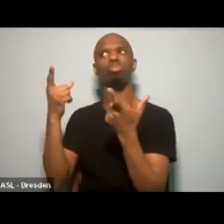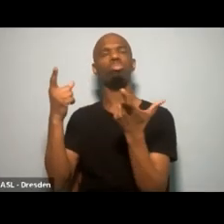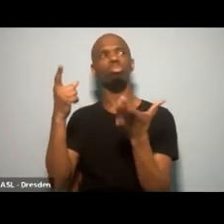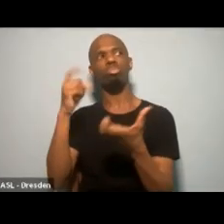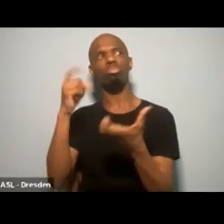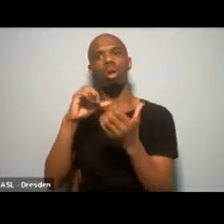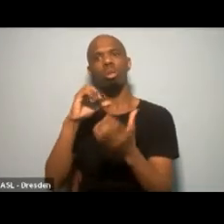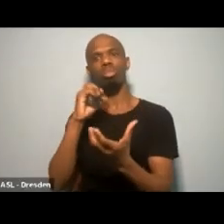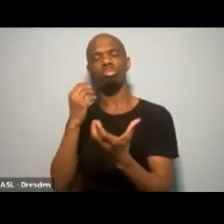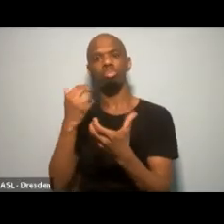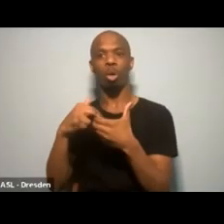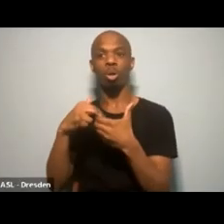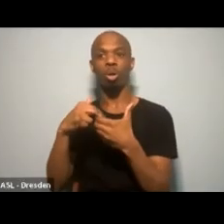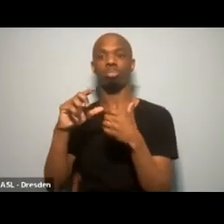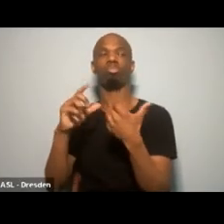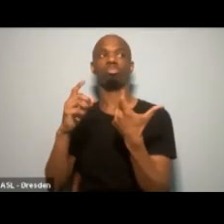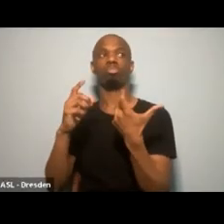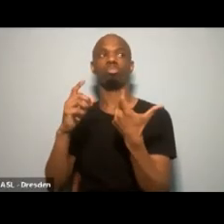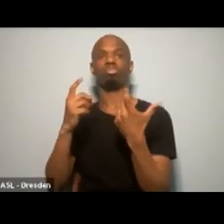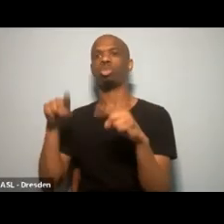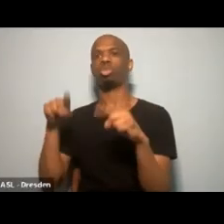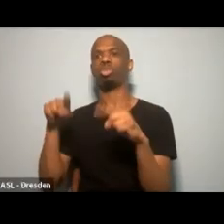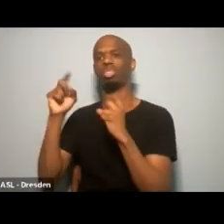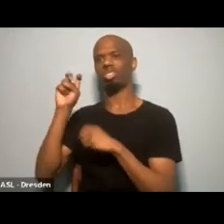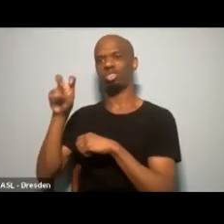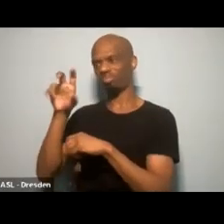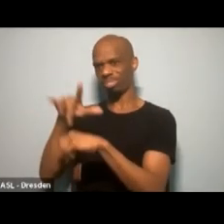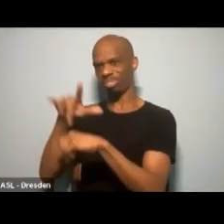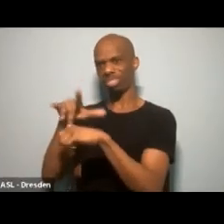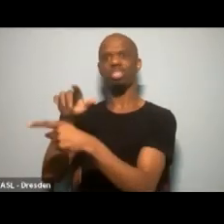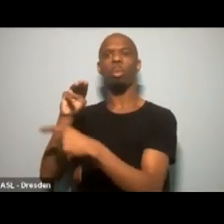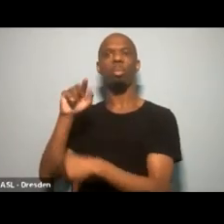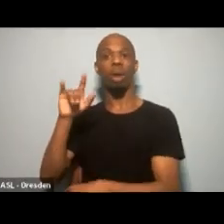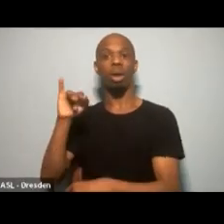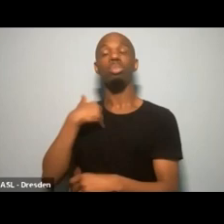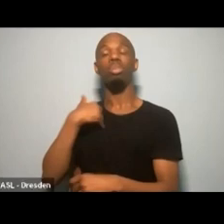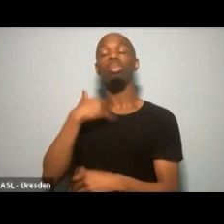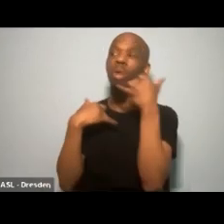and incredibly enough he came, and at that time in 2014,